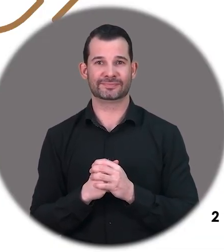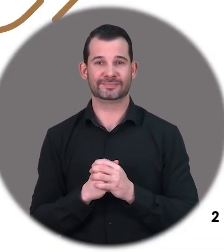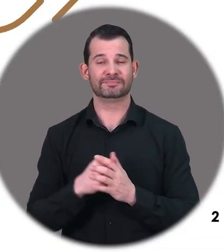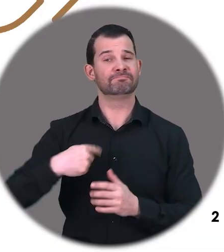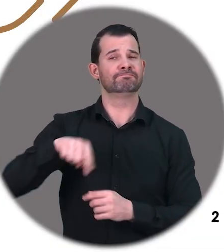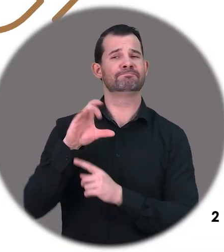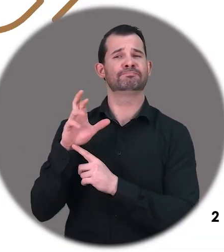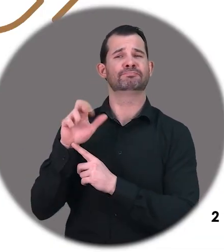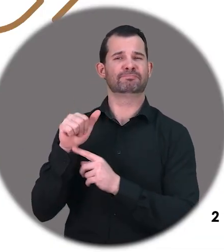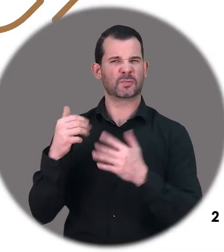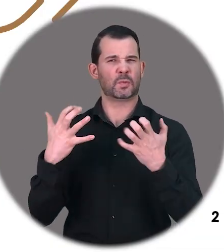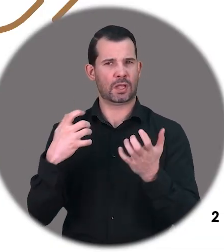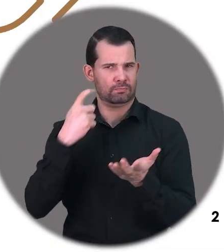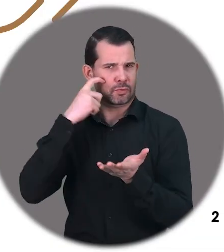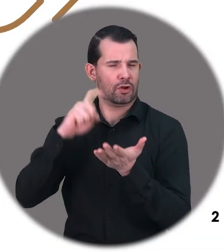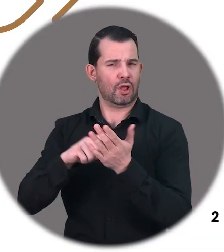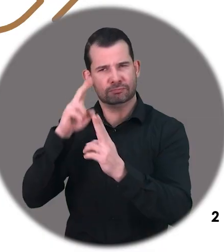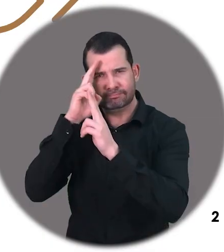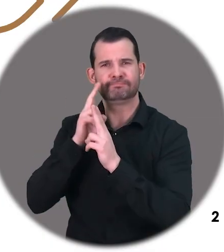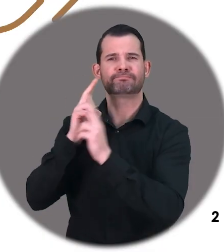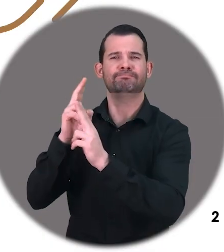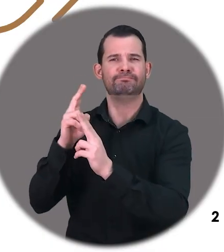The Canada Revenue Agency would like to acknowledge